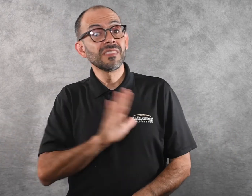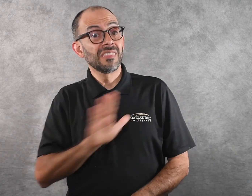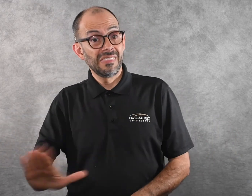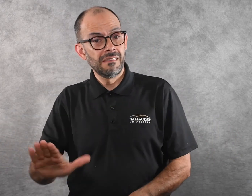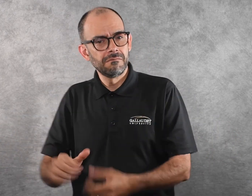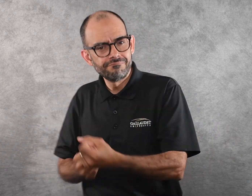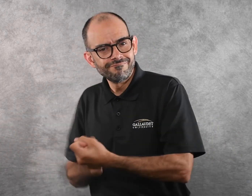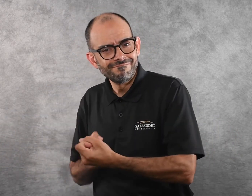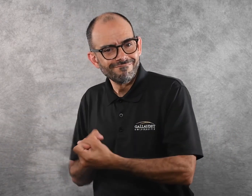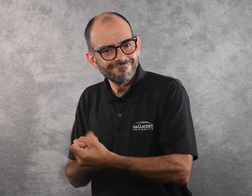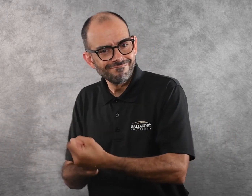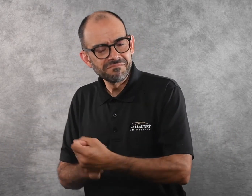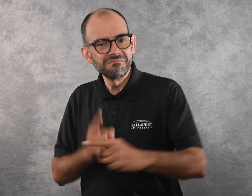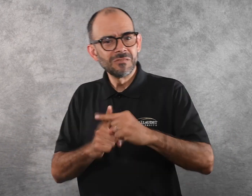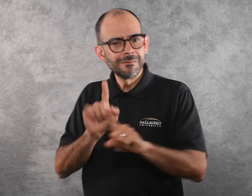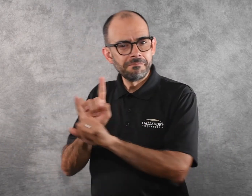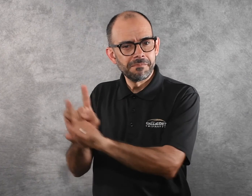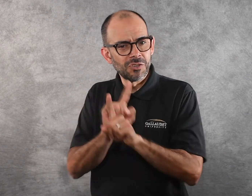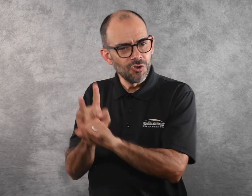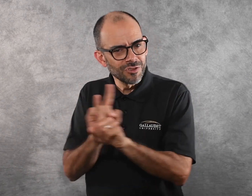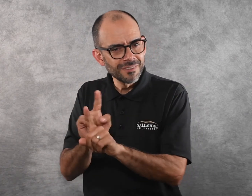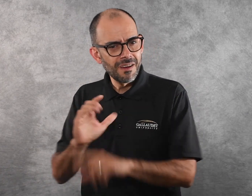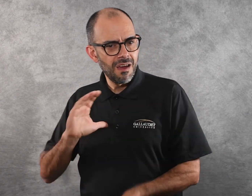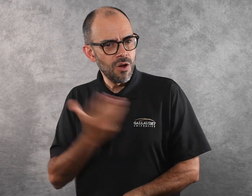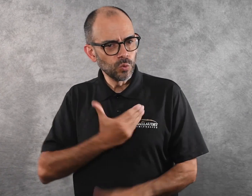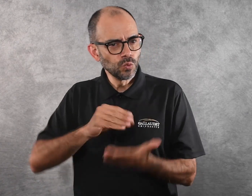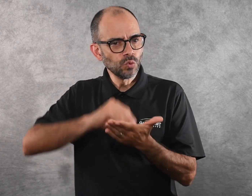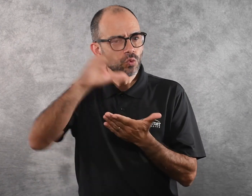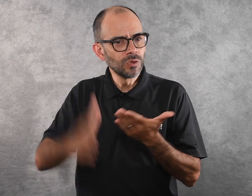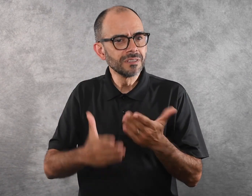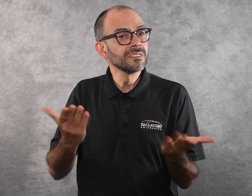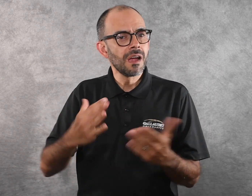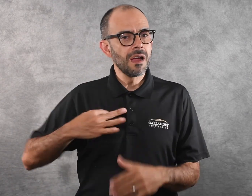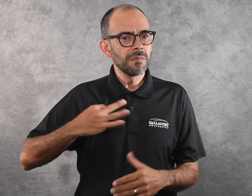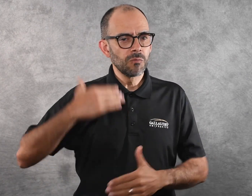support of and mentoring our students through this